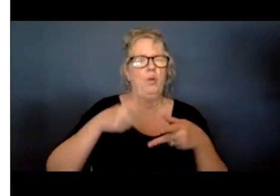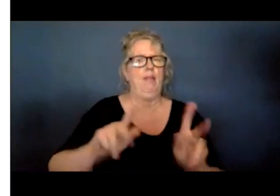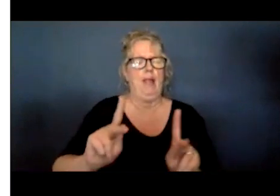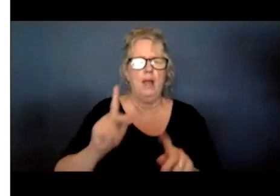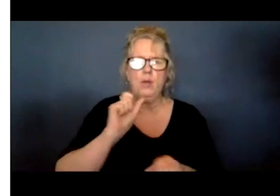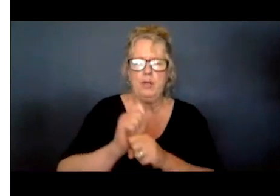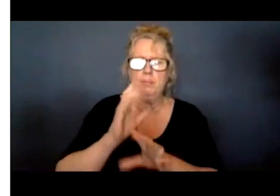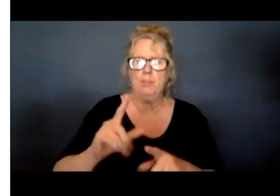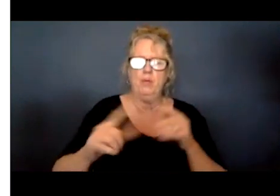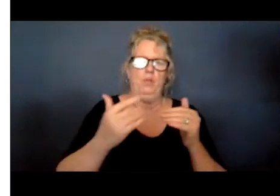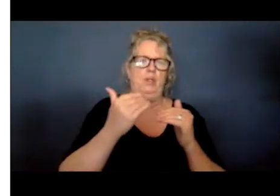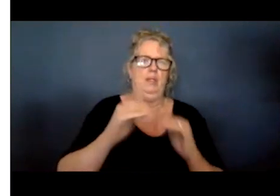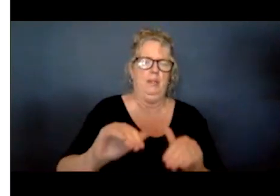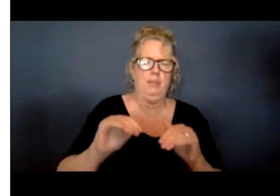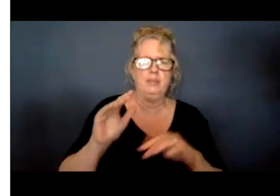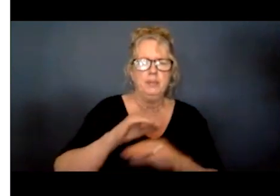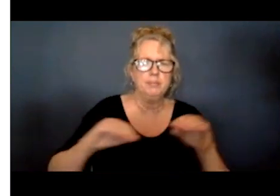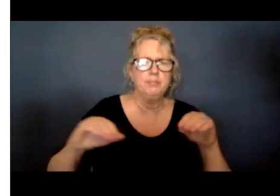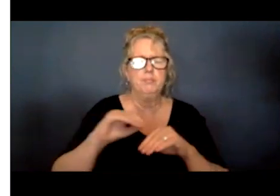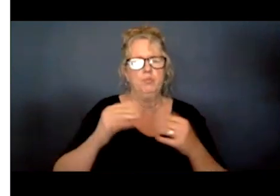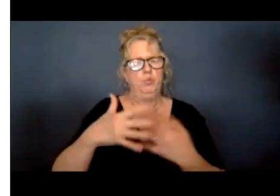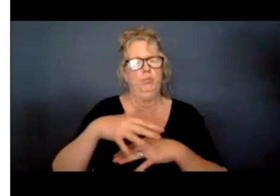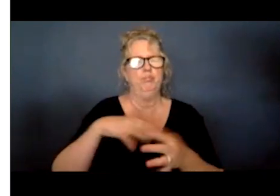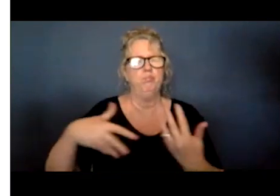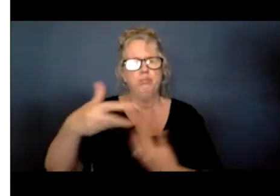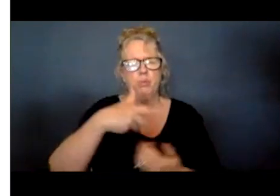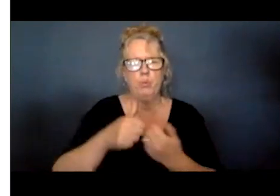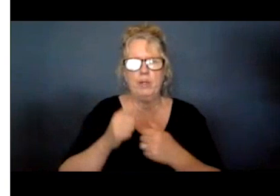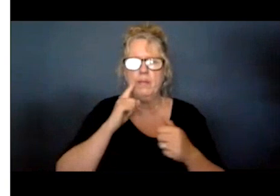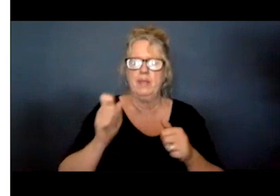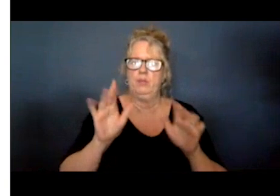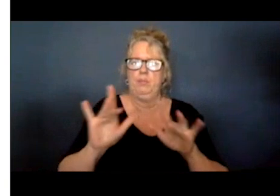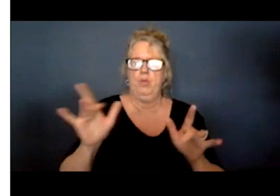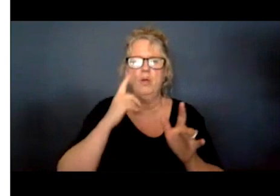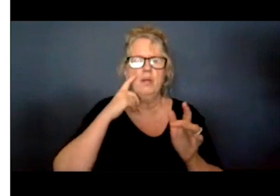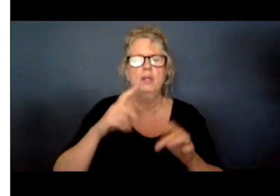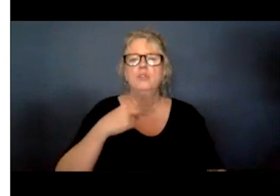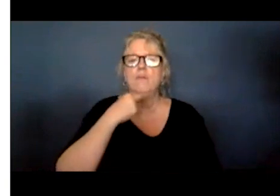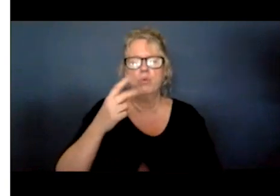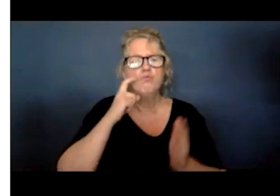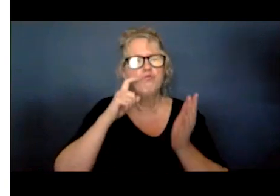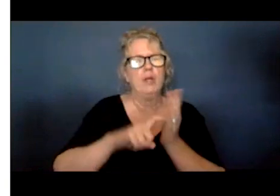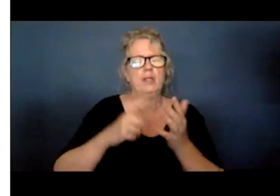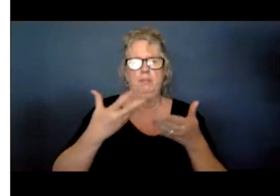limited mobility to interact with computers. Voice recognition software enables hands-free